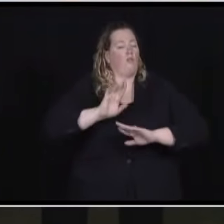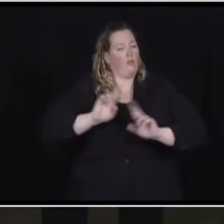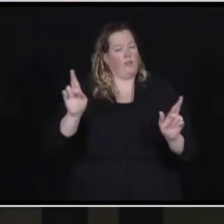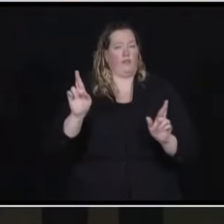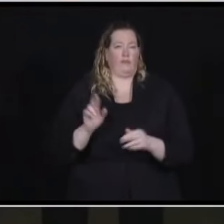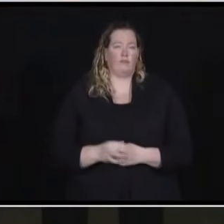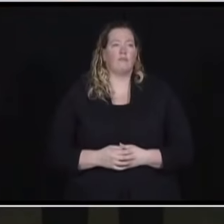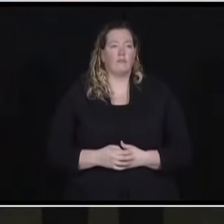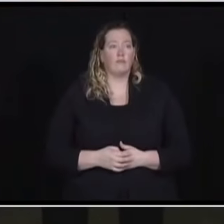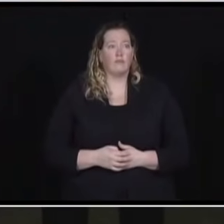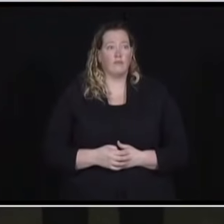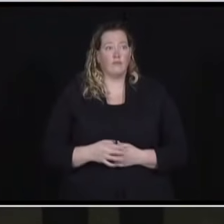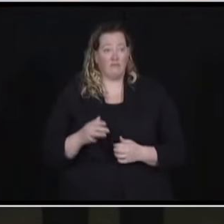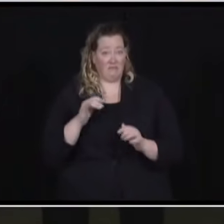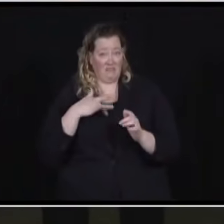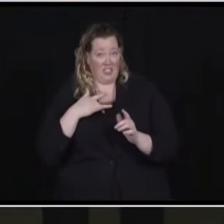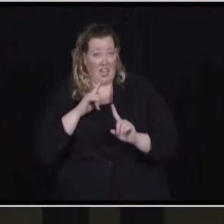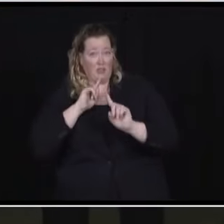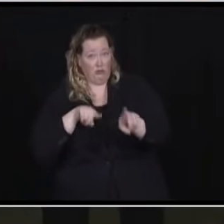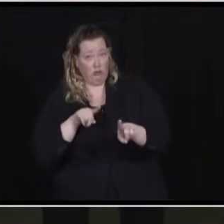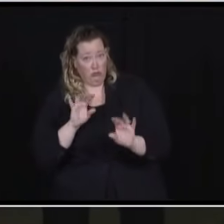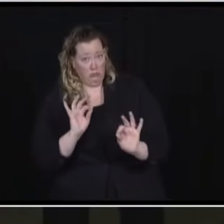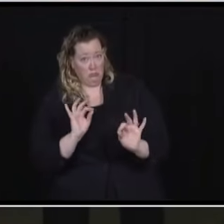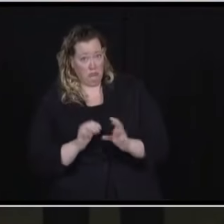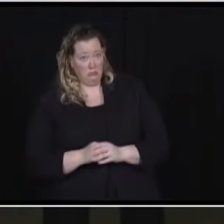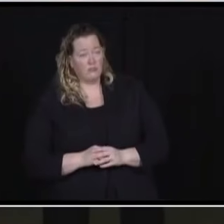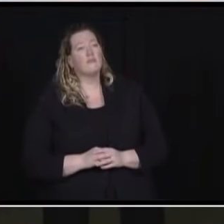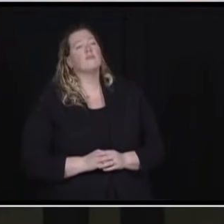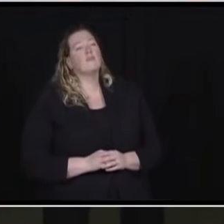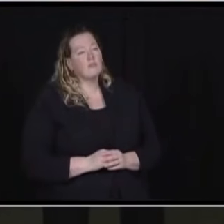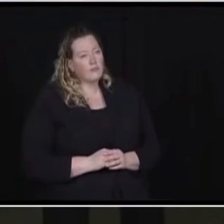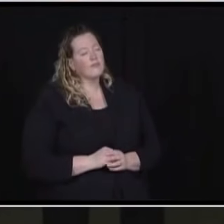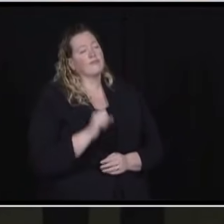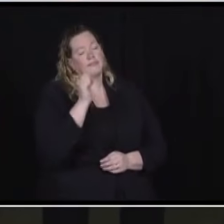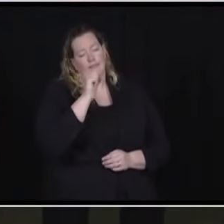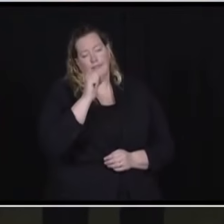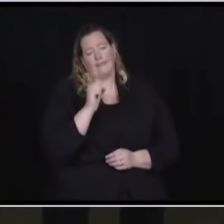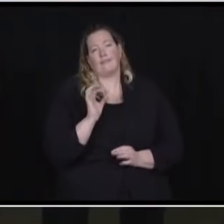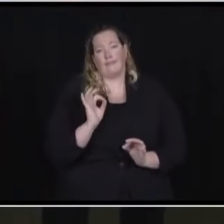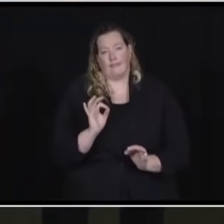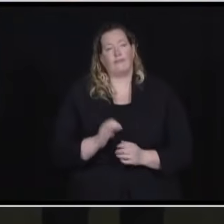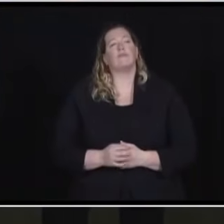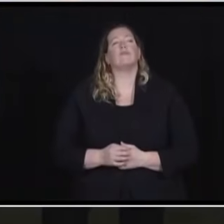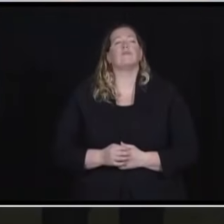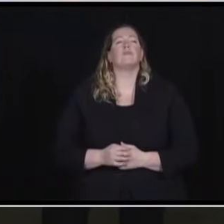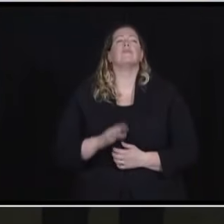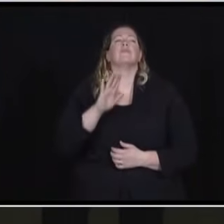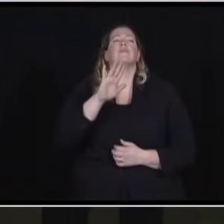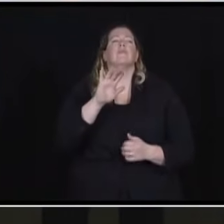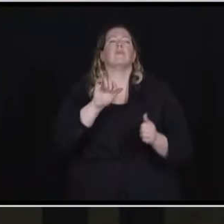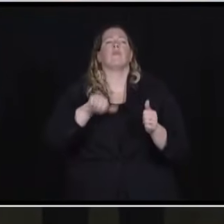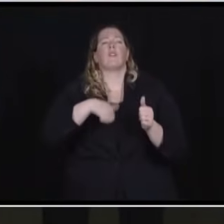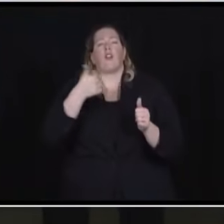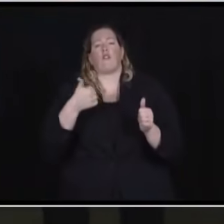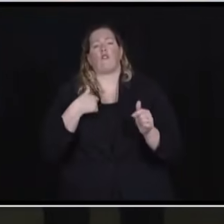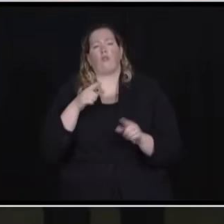thinking and what he is planning a work they have done we obviously are can be working very closely with the municipalities because